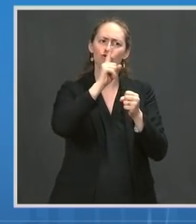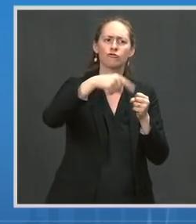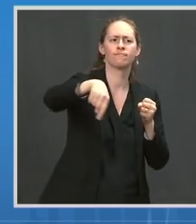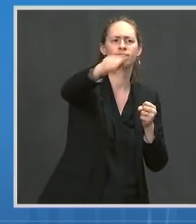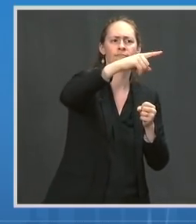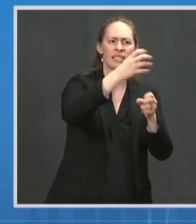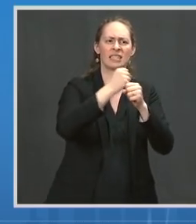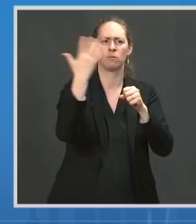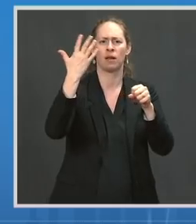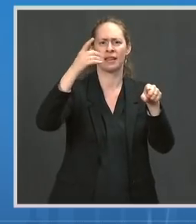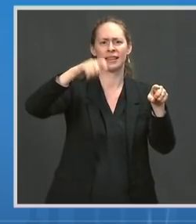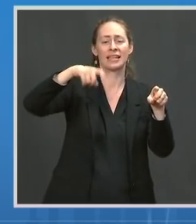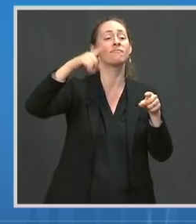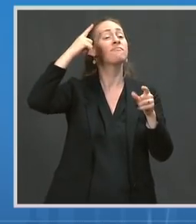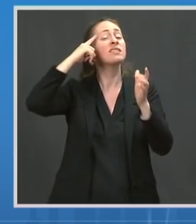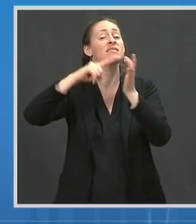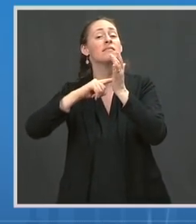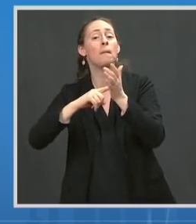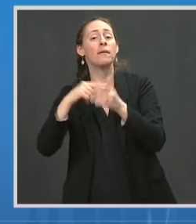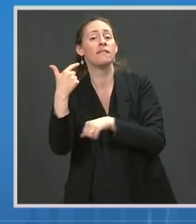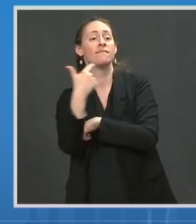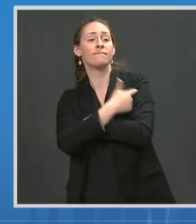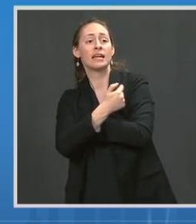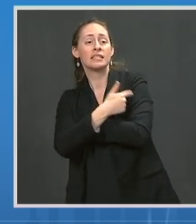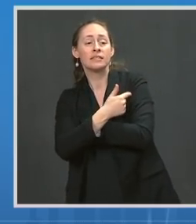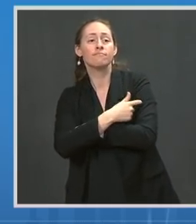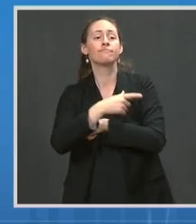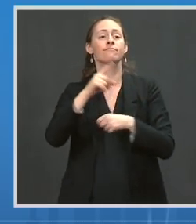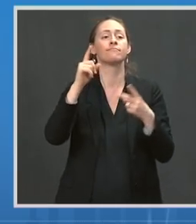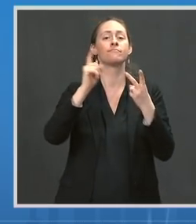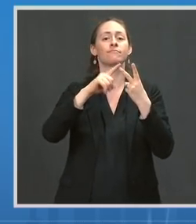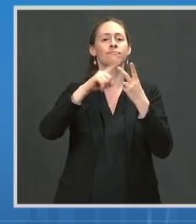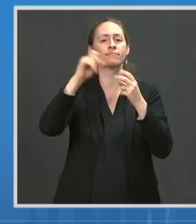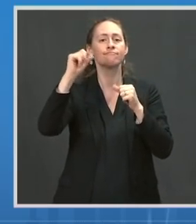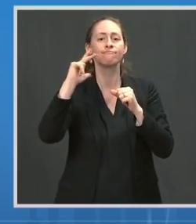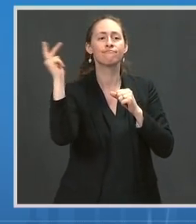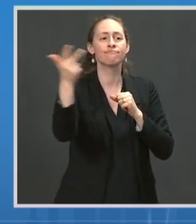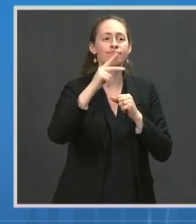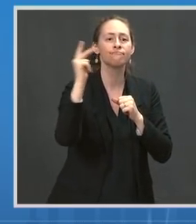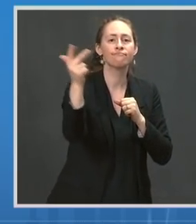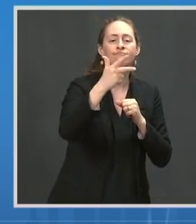including mobile efforts, large-scale vaccination events, and public education and outreach campaigns;